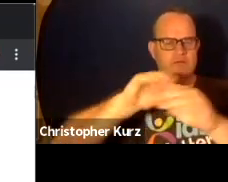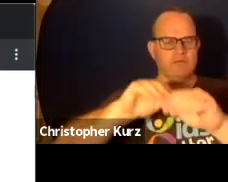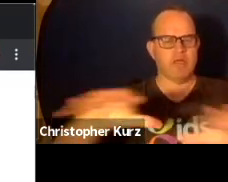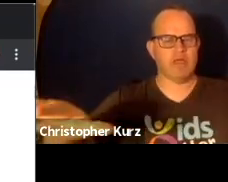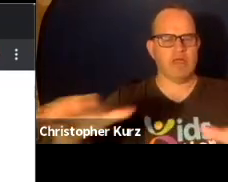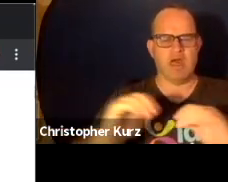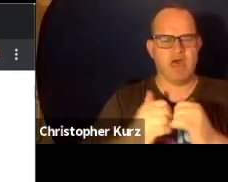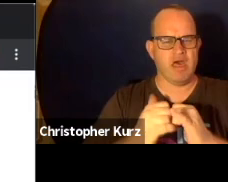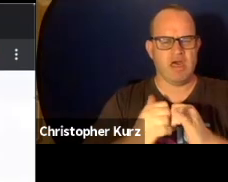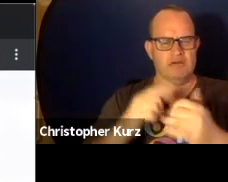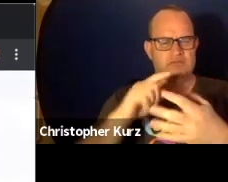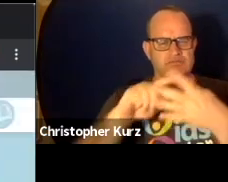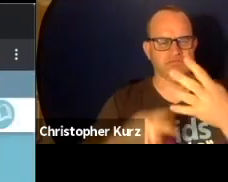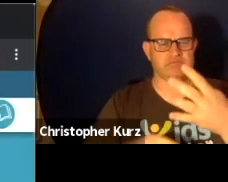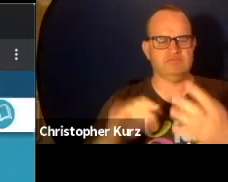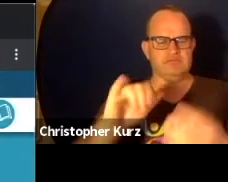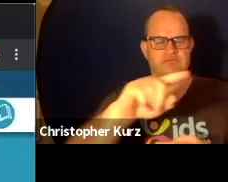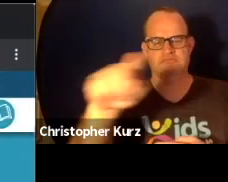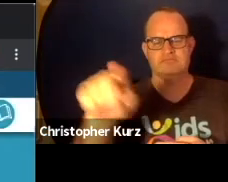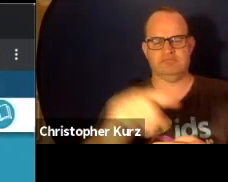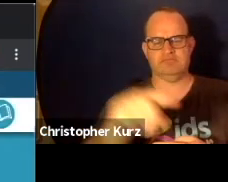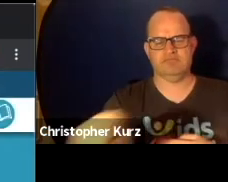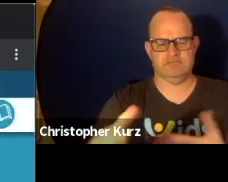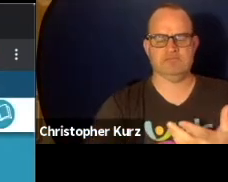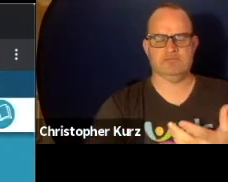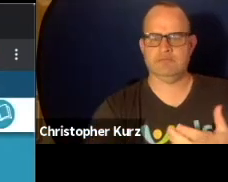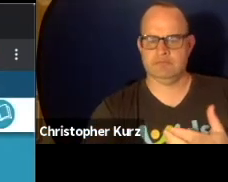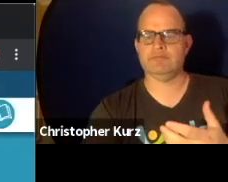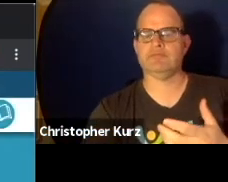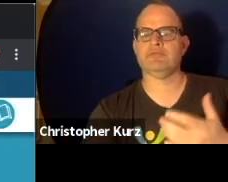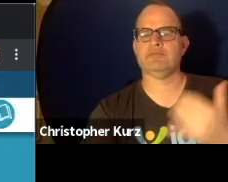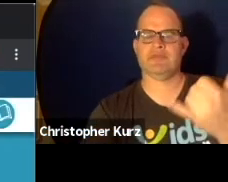I'll make one about the COVID pandemic from the perspective of the Philippines.